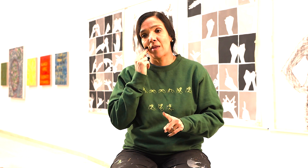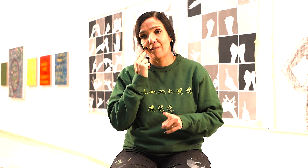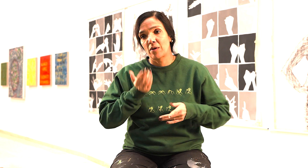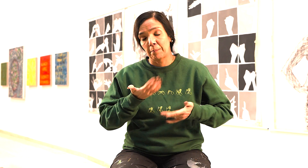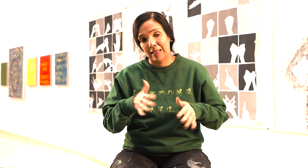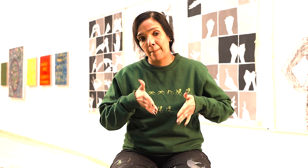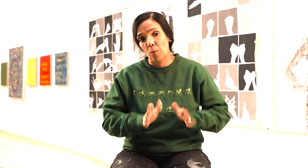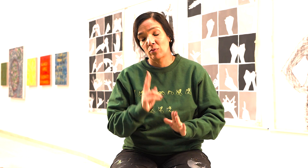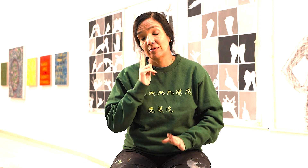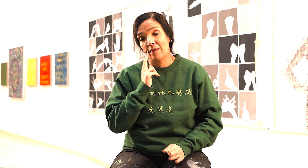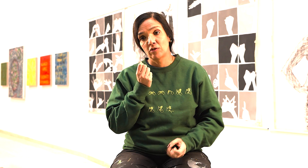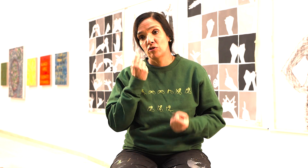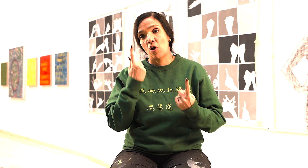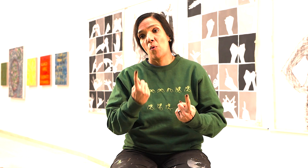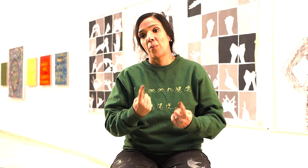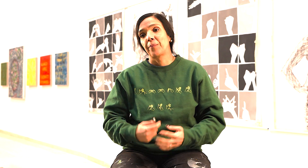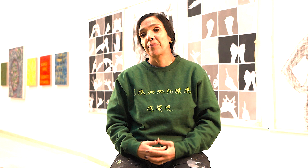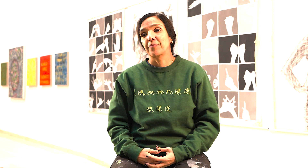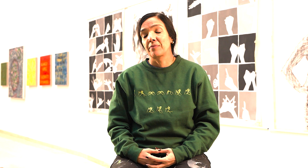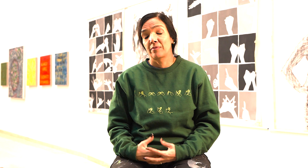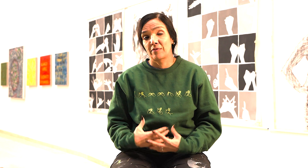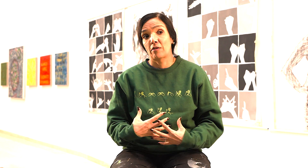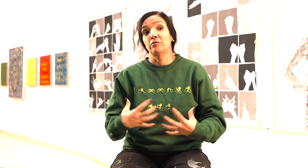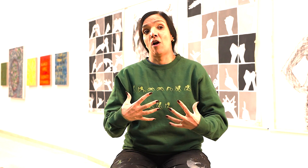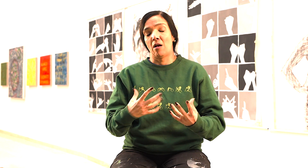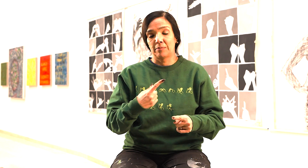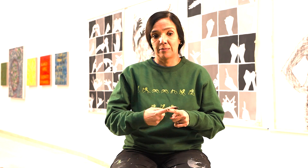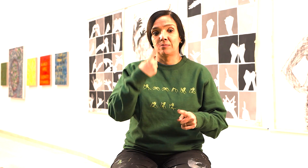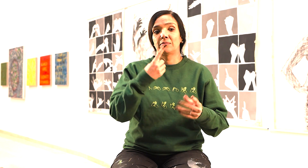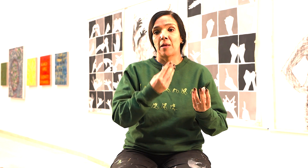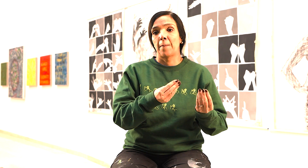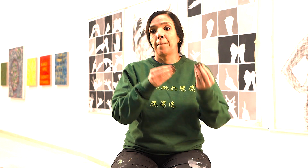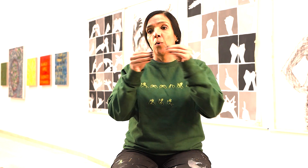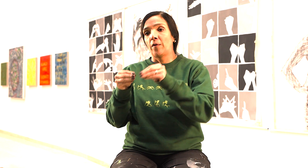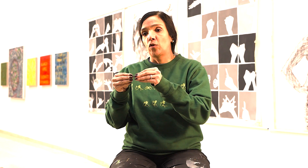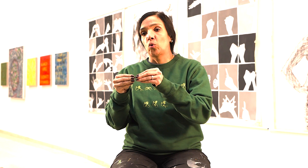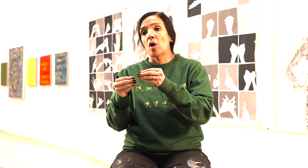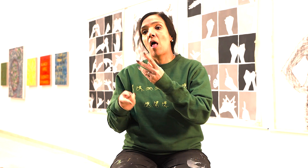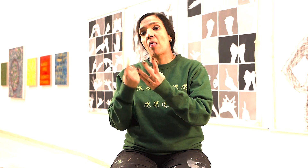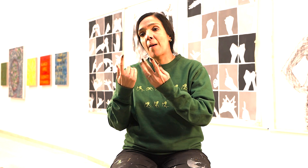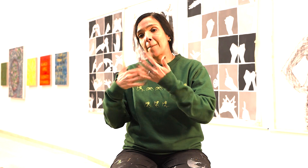and then discovered that I was partially Deaf and that I'd been born Deaf, which was a massive shock to my parents.